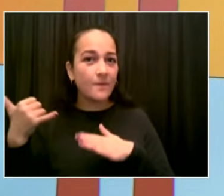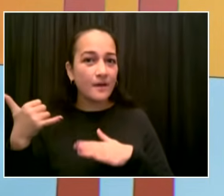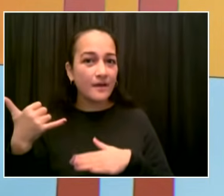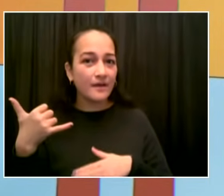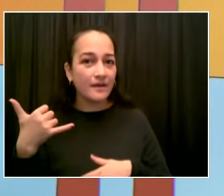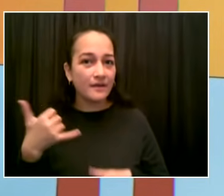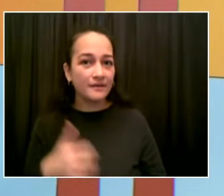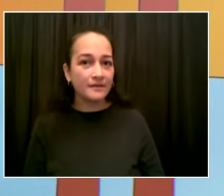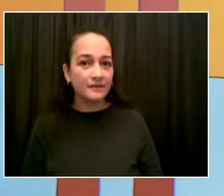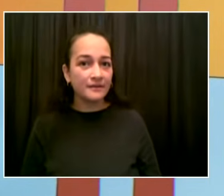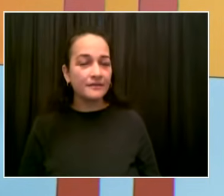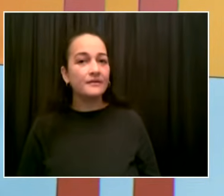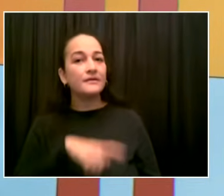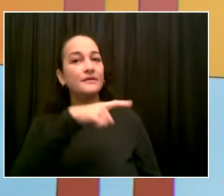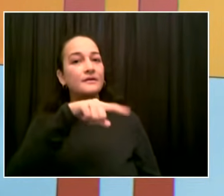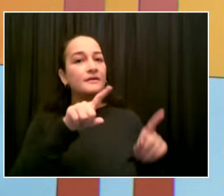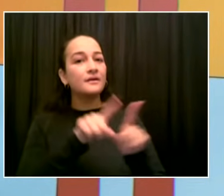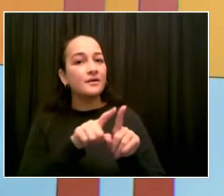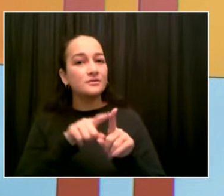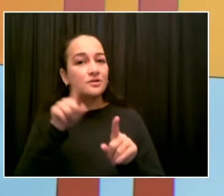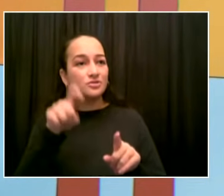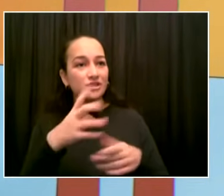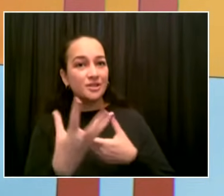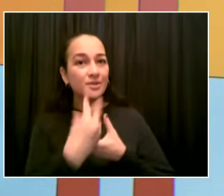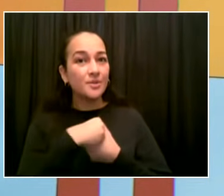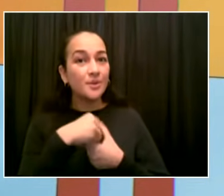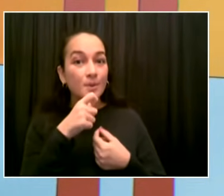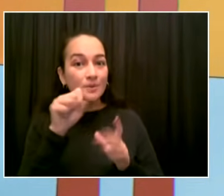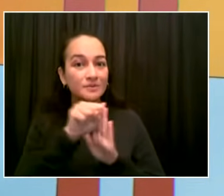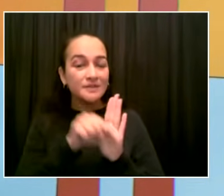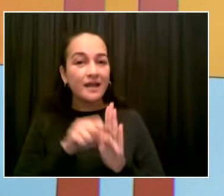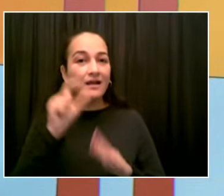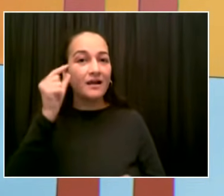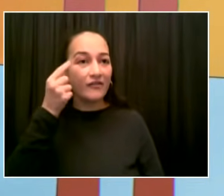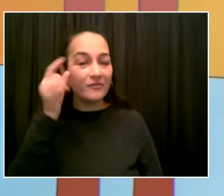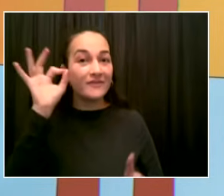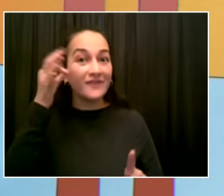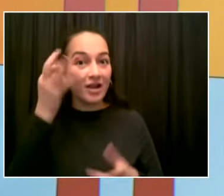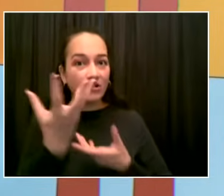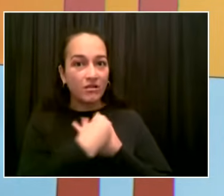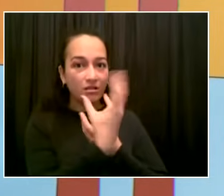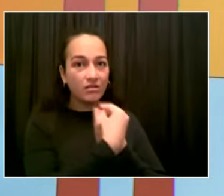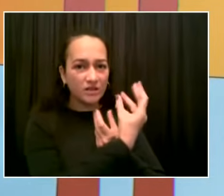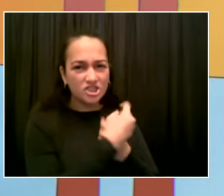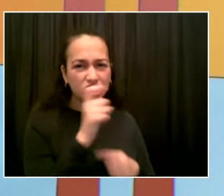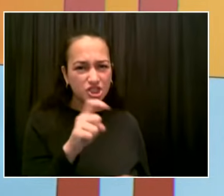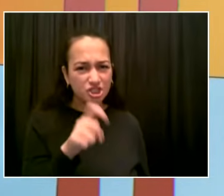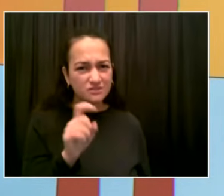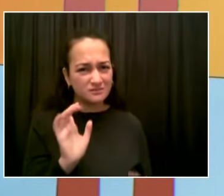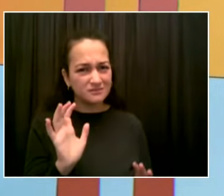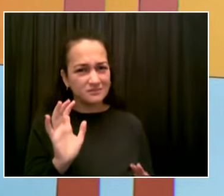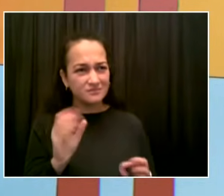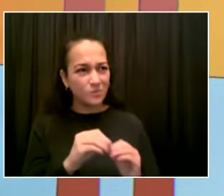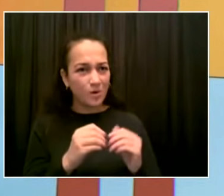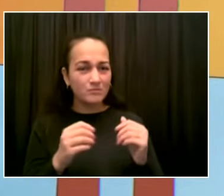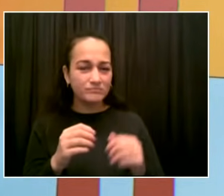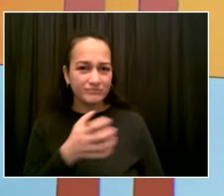FASTER. LOOK, WE KNOW AND